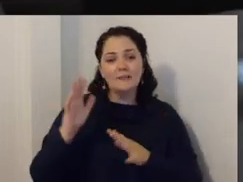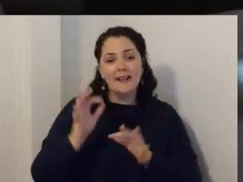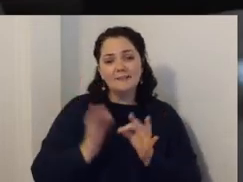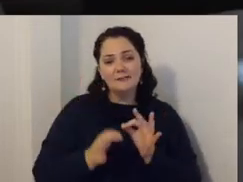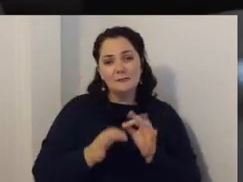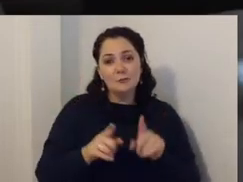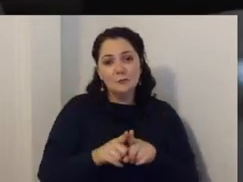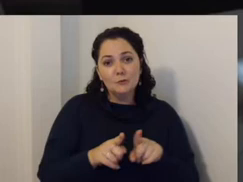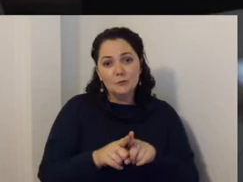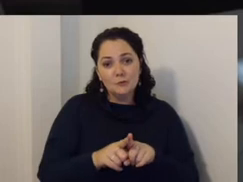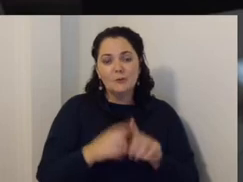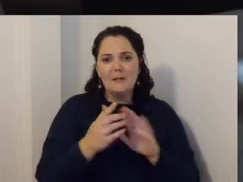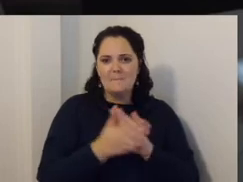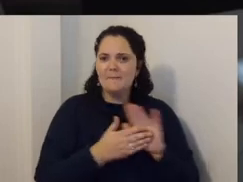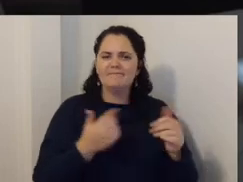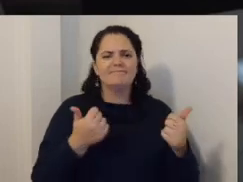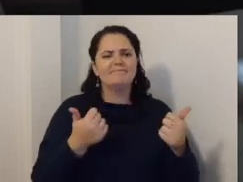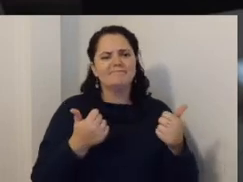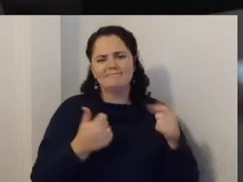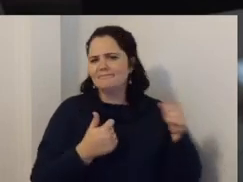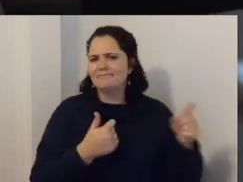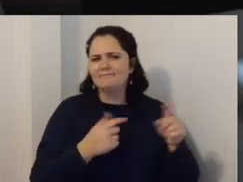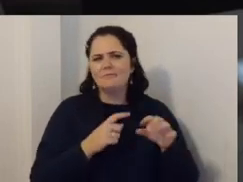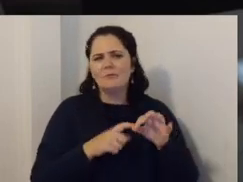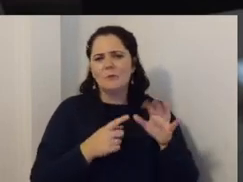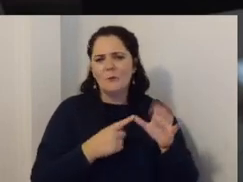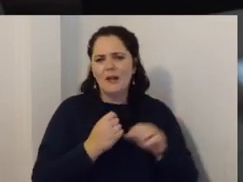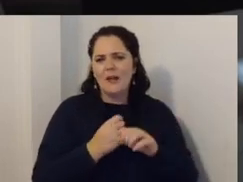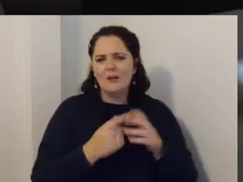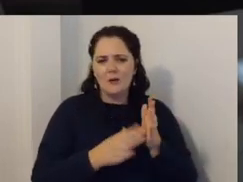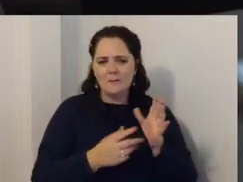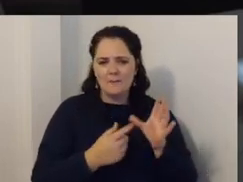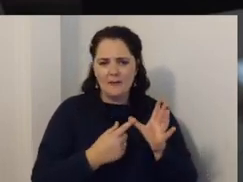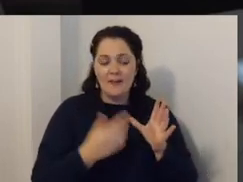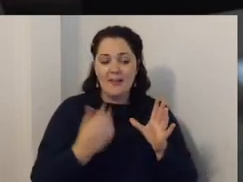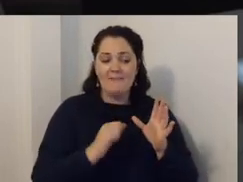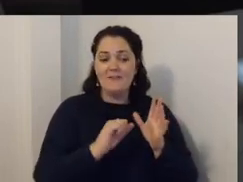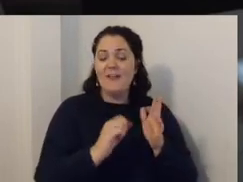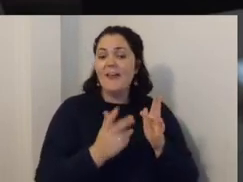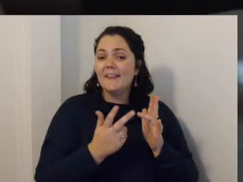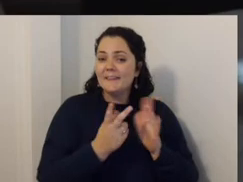videos the the videos that uh Rachel and Atticus have posed for already, they're all up online um